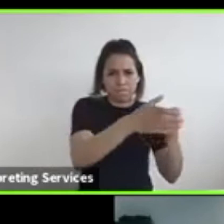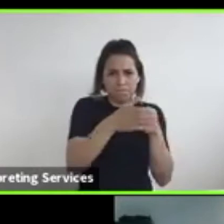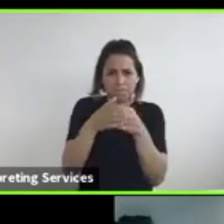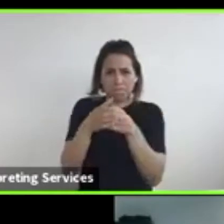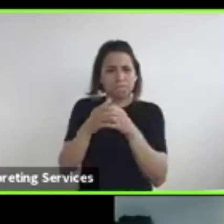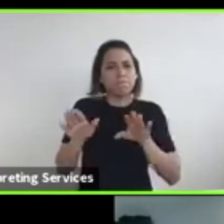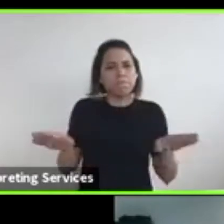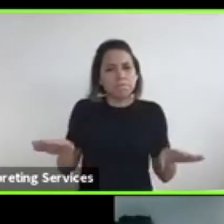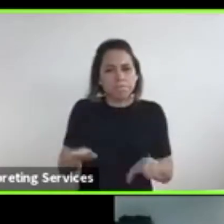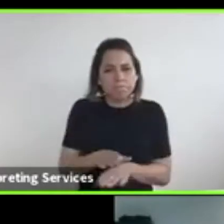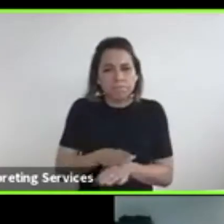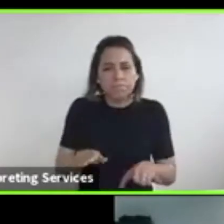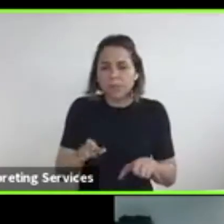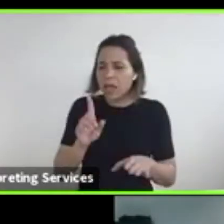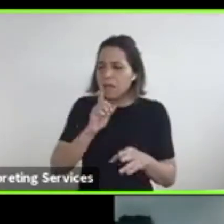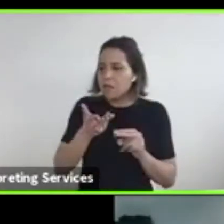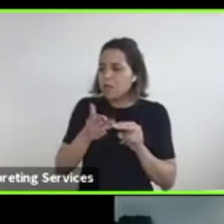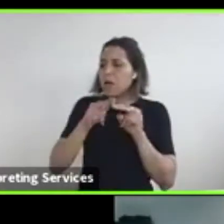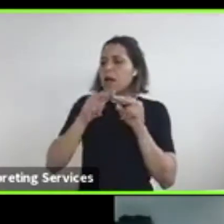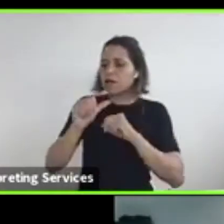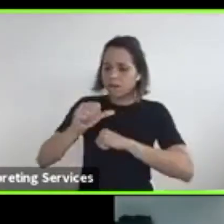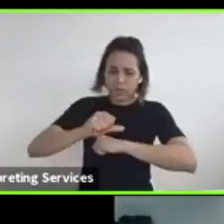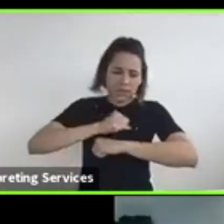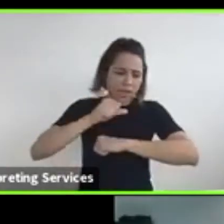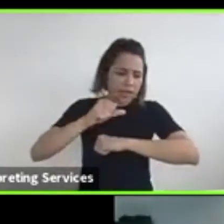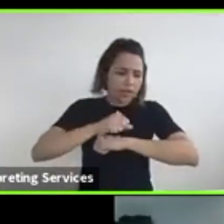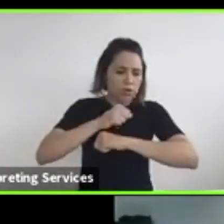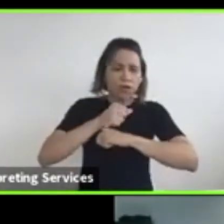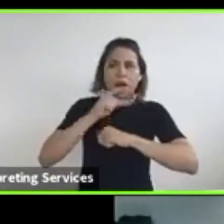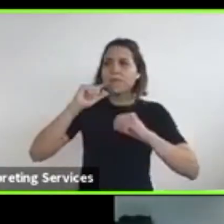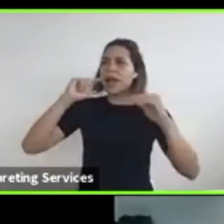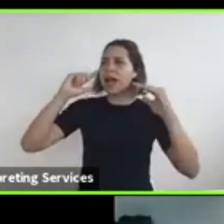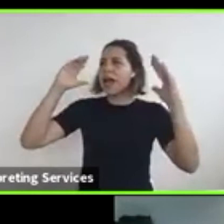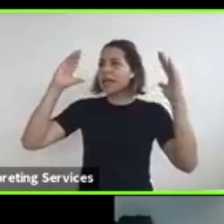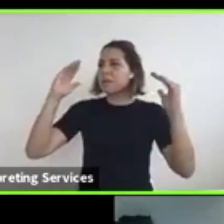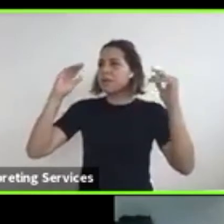EXPECTATIONS CONCERNING TEMPORAL DIVISIONS THAT IS TO SAY TEMPORAL DIVISIONS